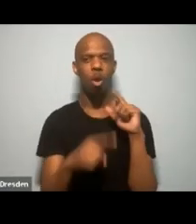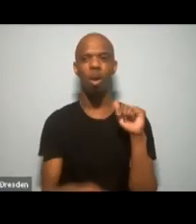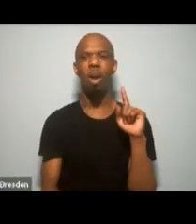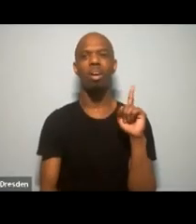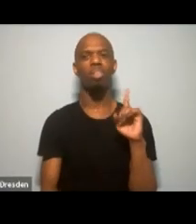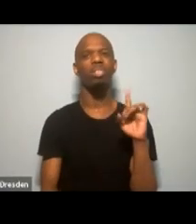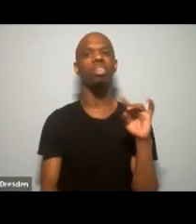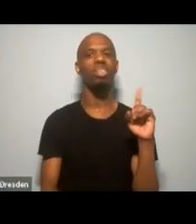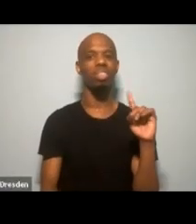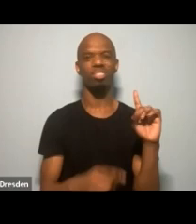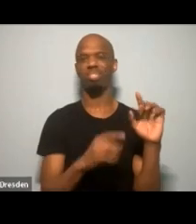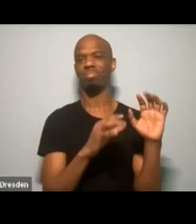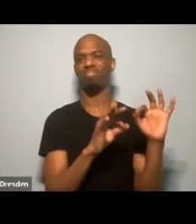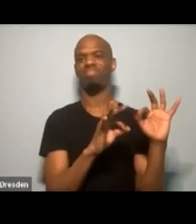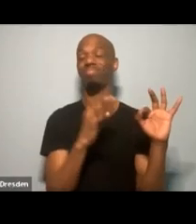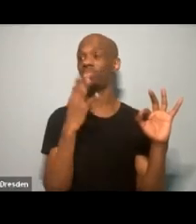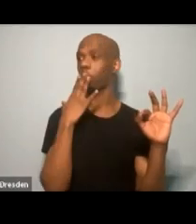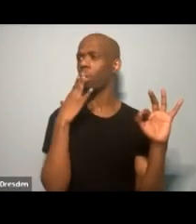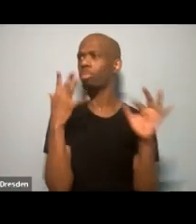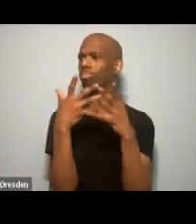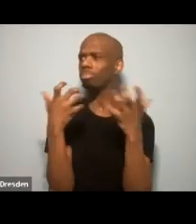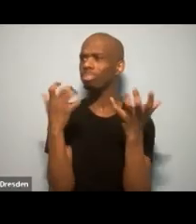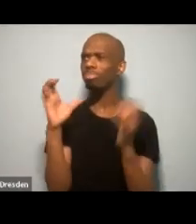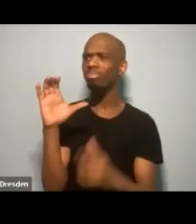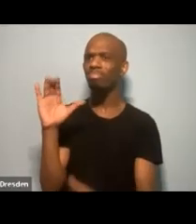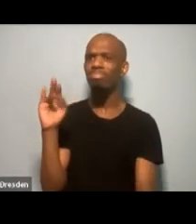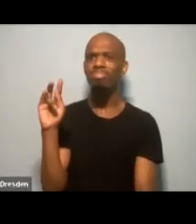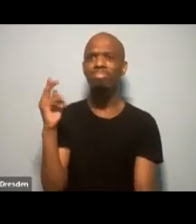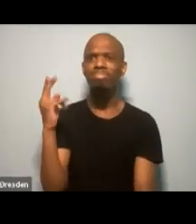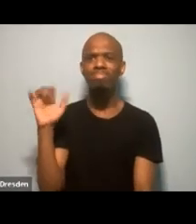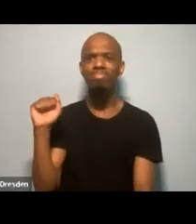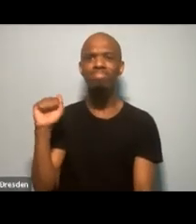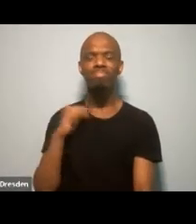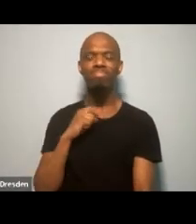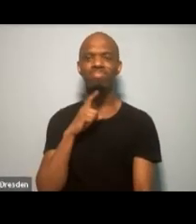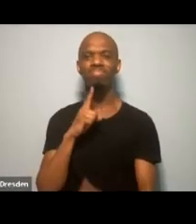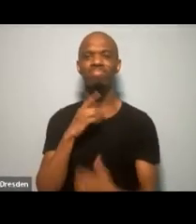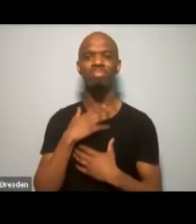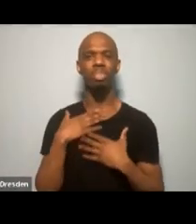Thank you so much Cynthia and I really appreciate the examples you cited and, in fact,